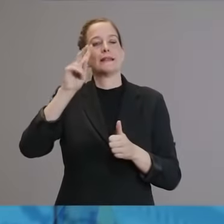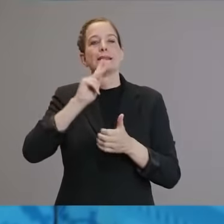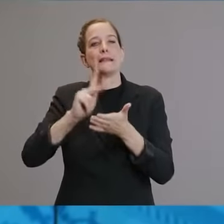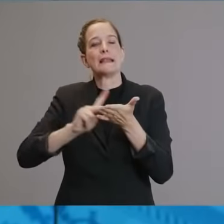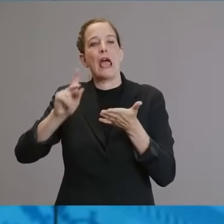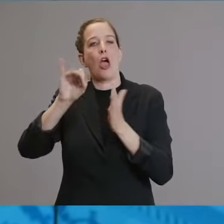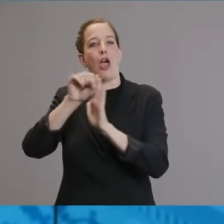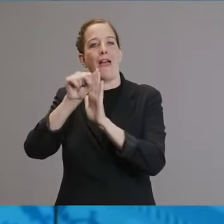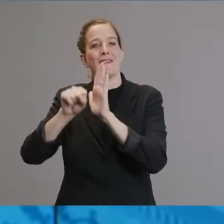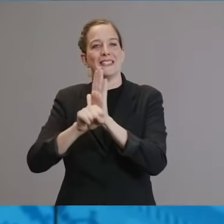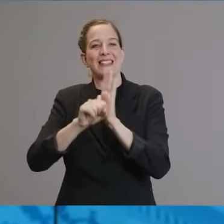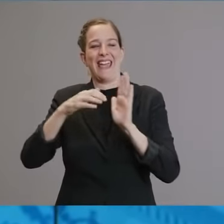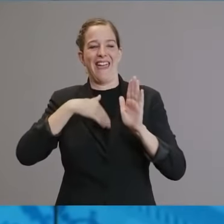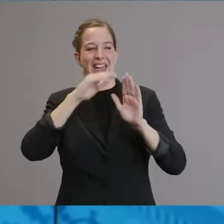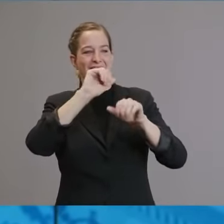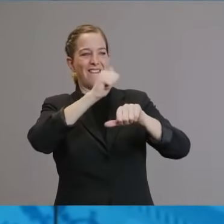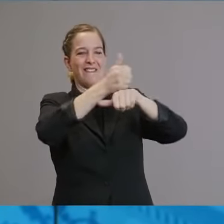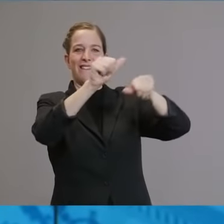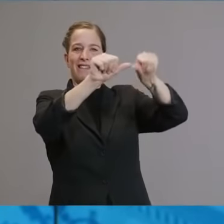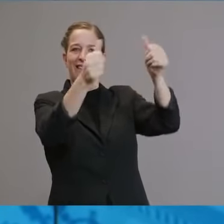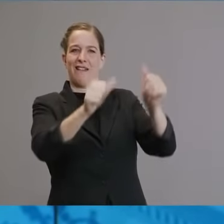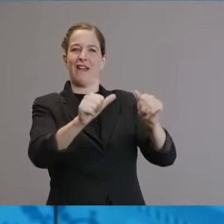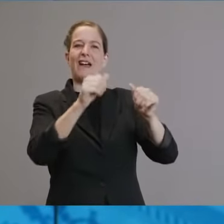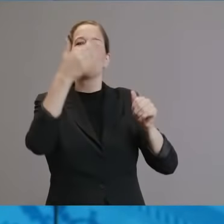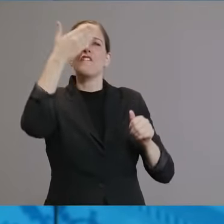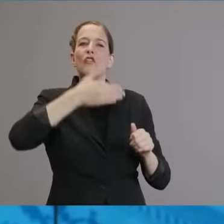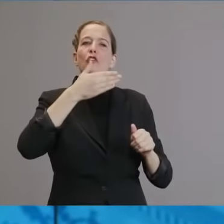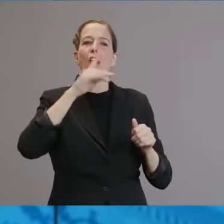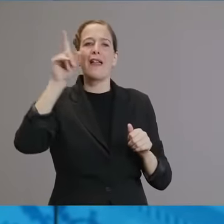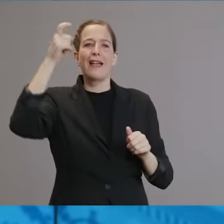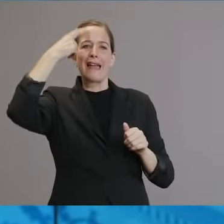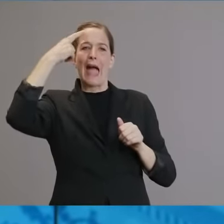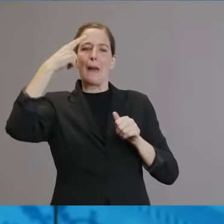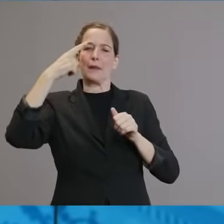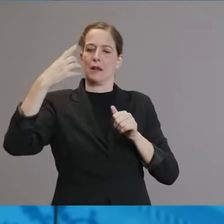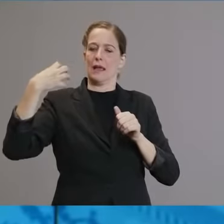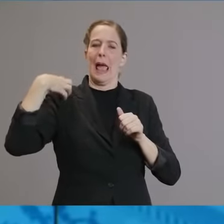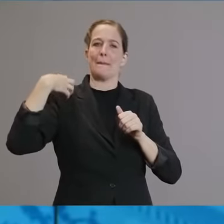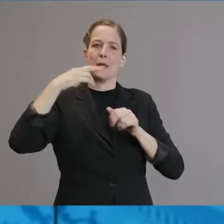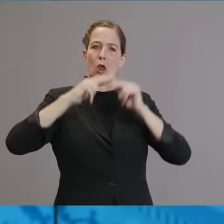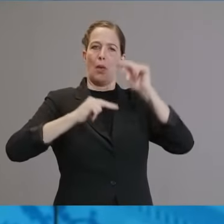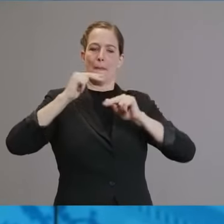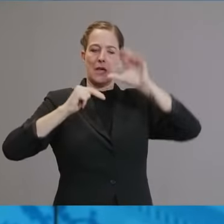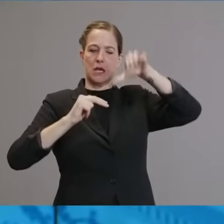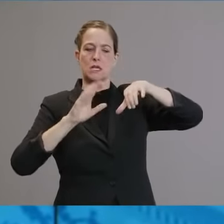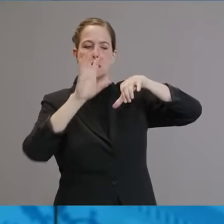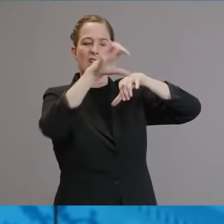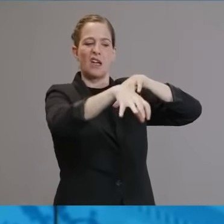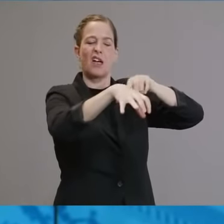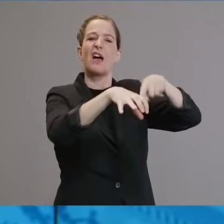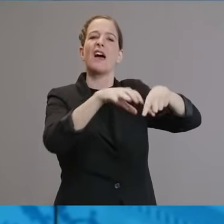SO THAT WAS A LETTER THAT WAS SENT TO THE DEPARTMENT OF ADMINISTRATION.